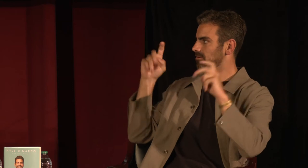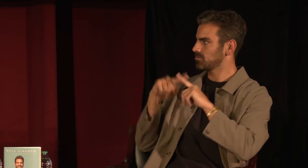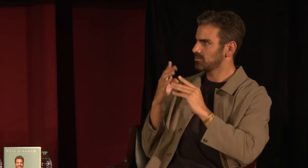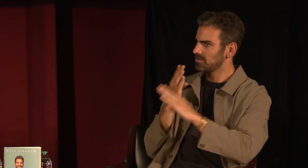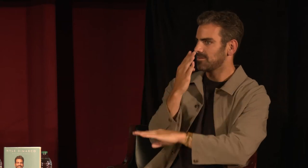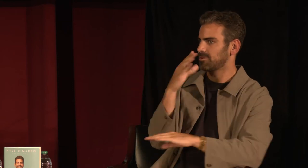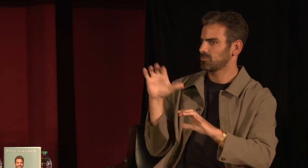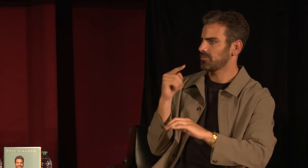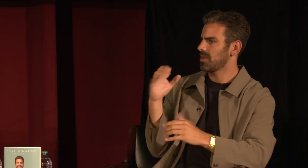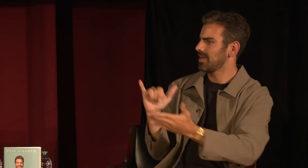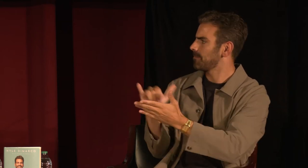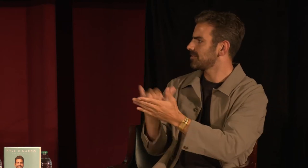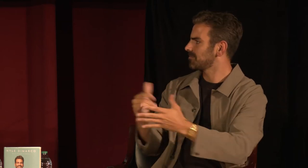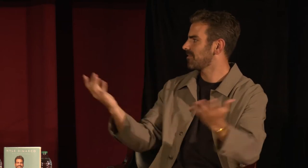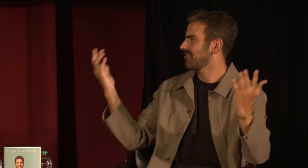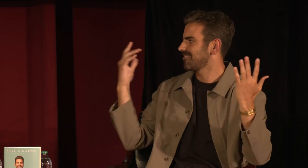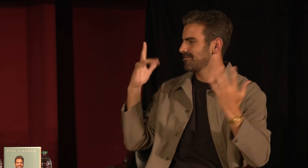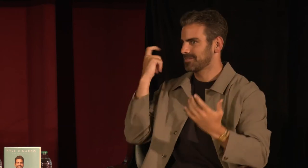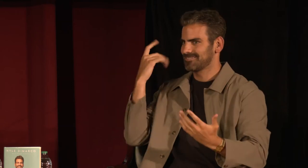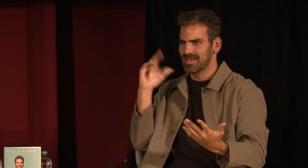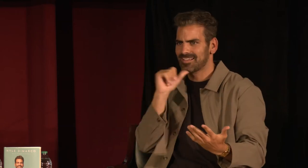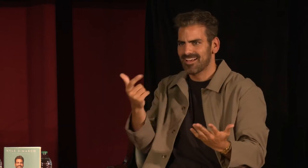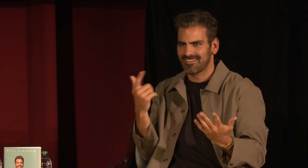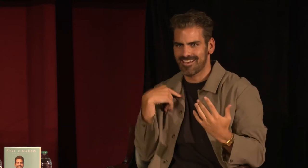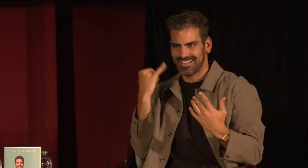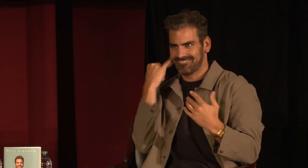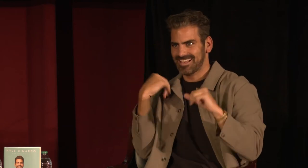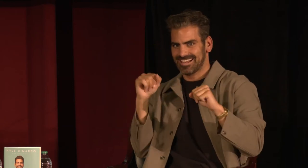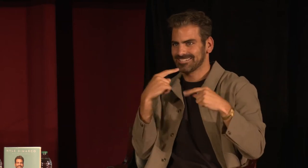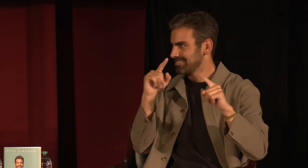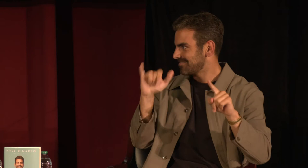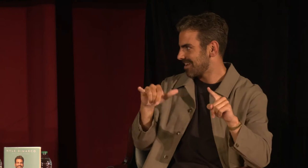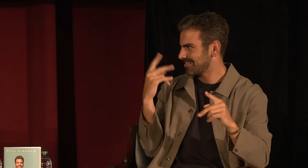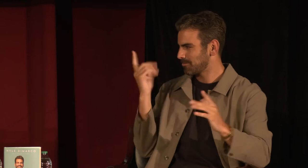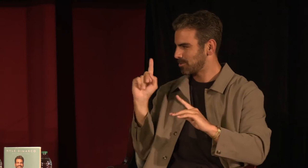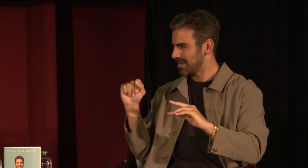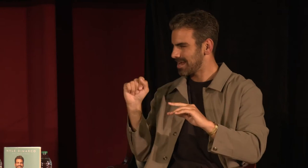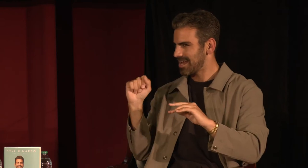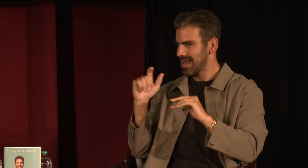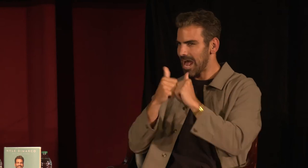While I might not be in the Deaf community as much anymore, working with hearing people, those are still very much a part of me. Right.